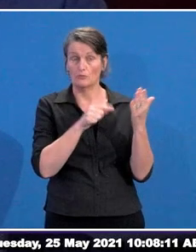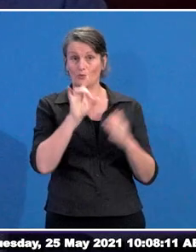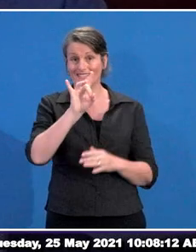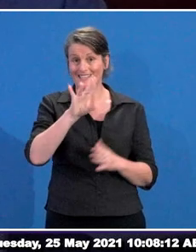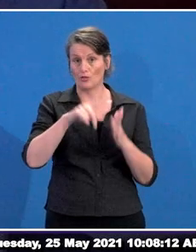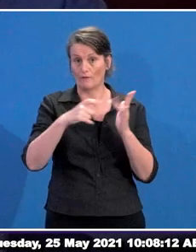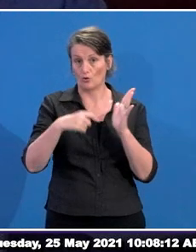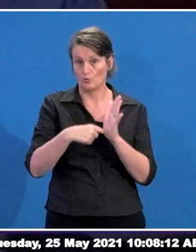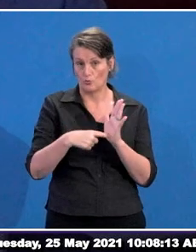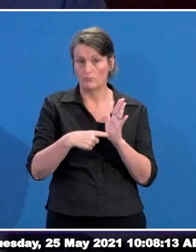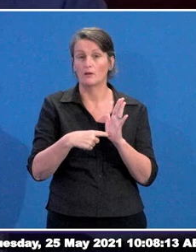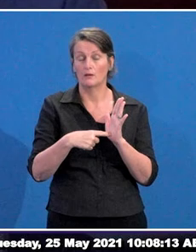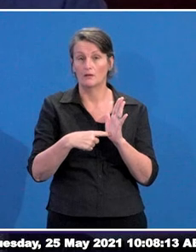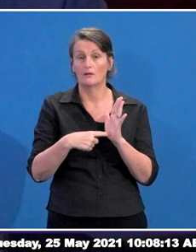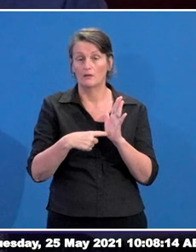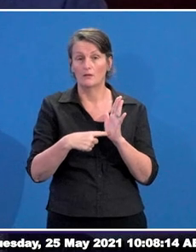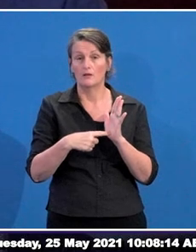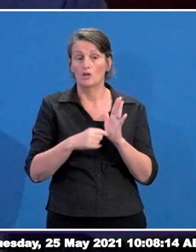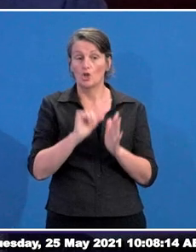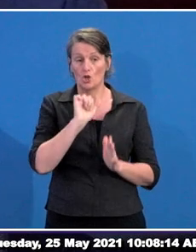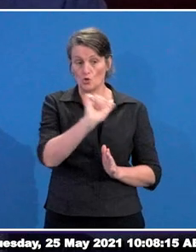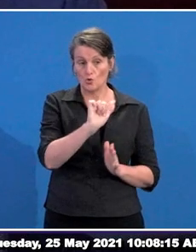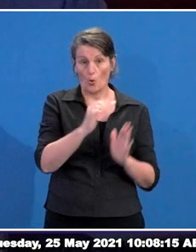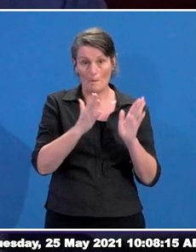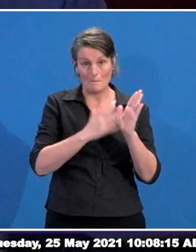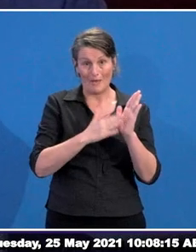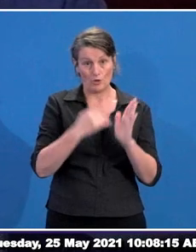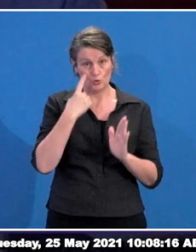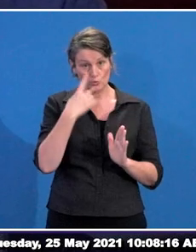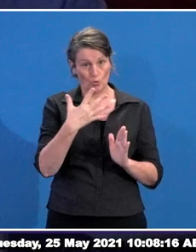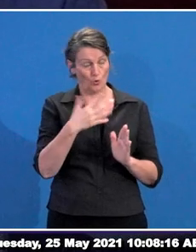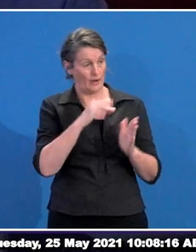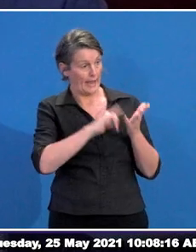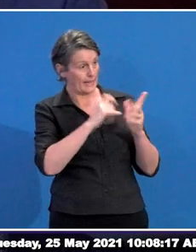Yes. And your mother saw SP1 pick Melissa up while she was naked